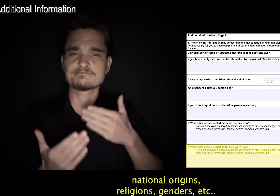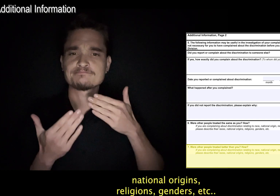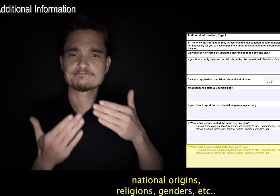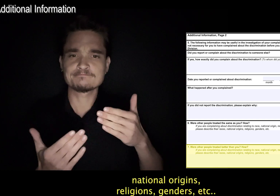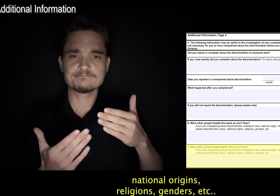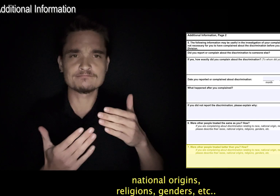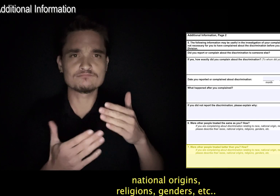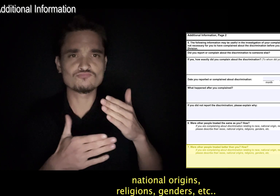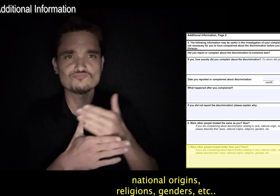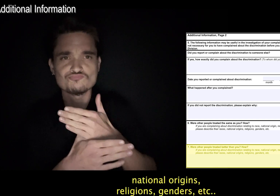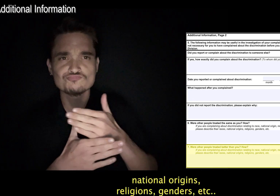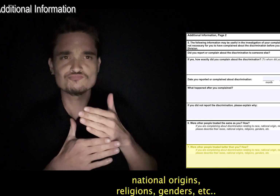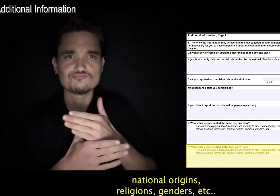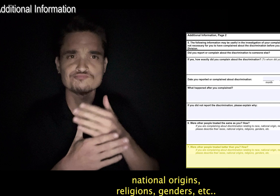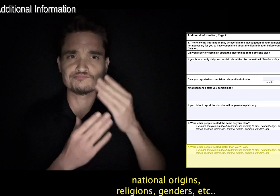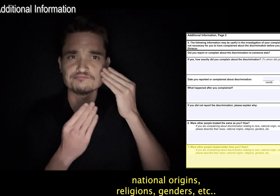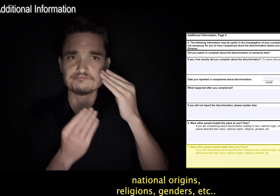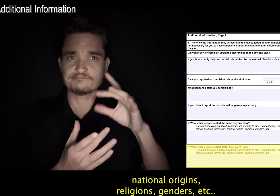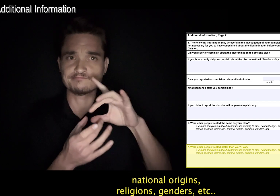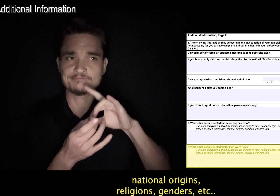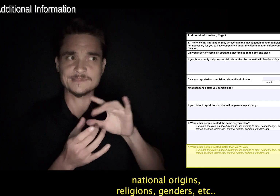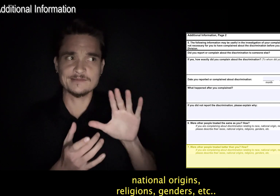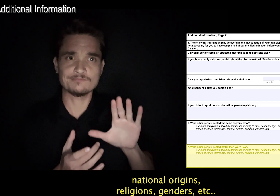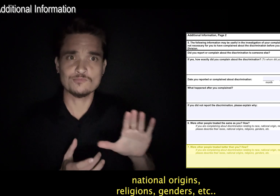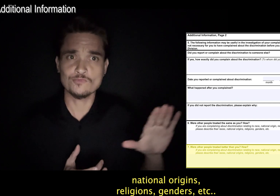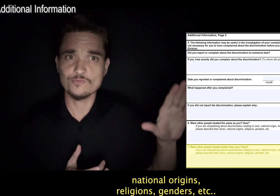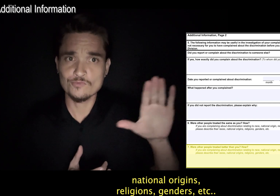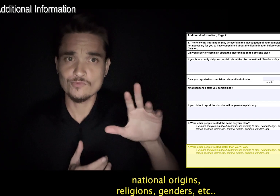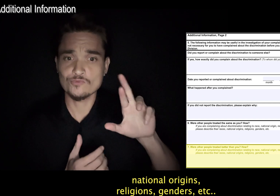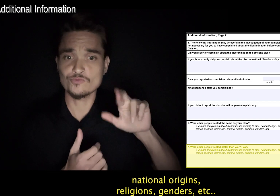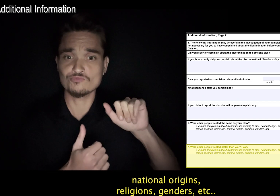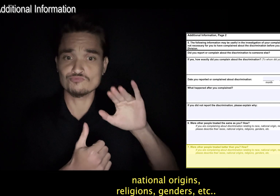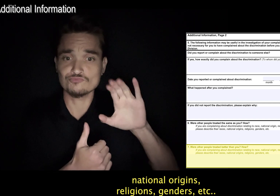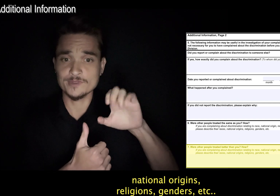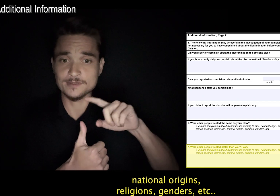national origins, religions, genders, etc..